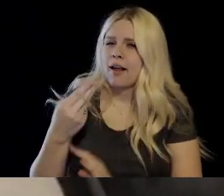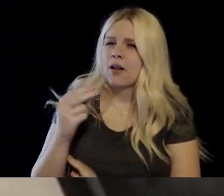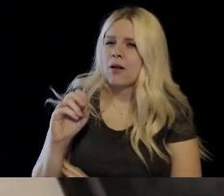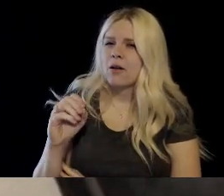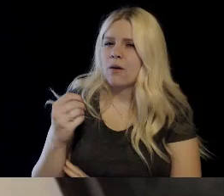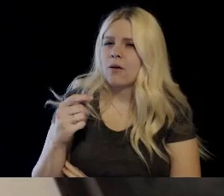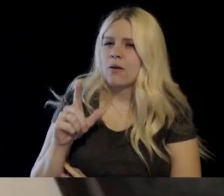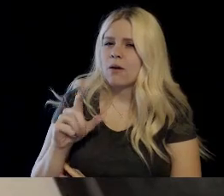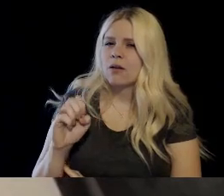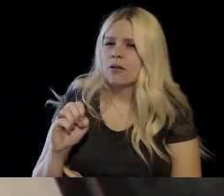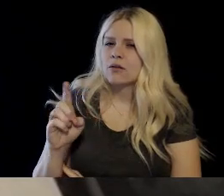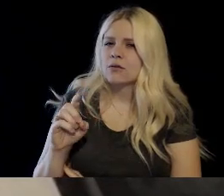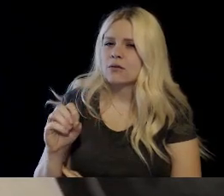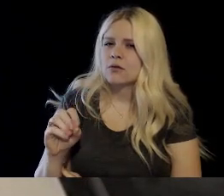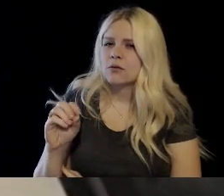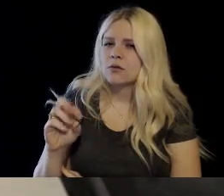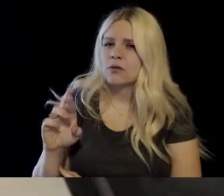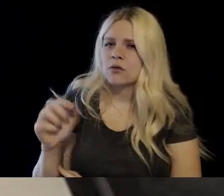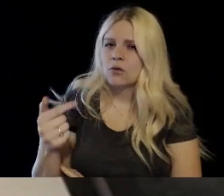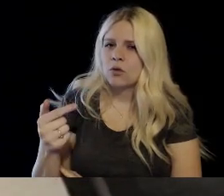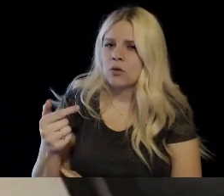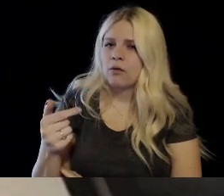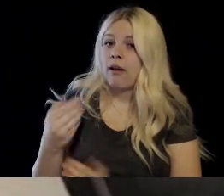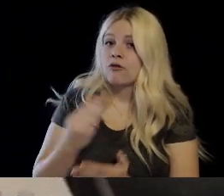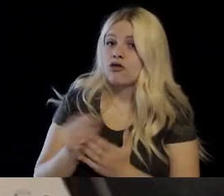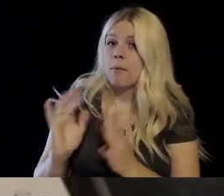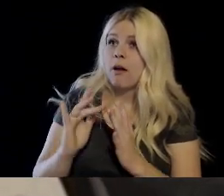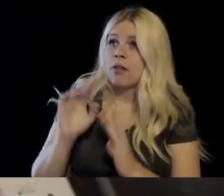Click the shop online and then be checking back throughout the day. Because we do add